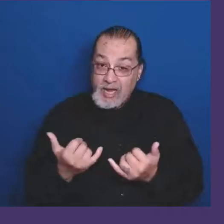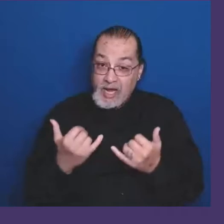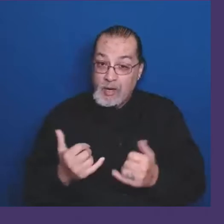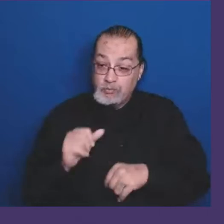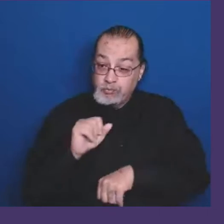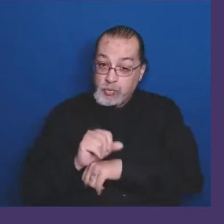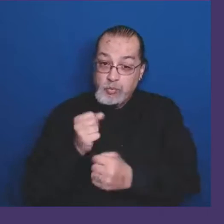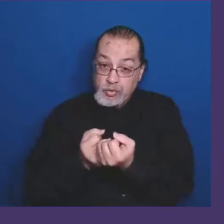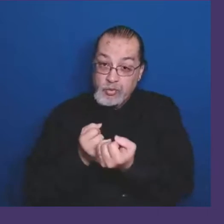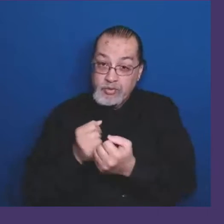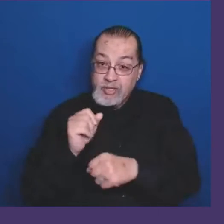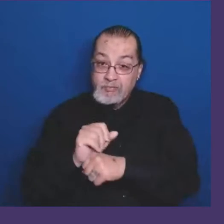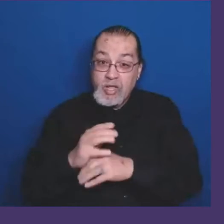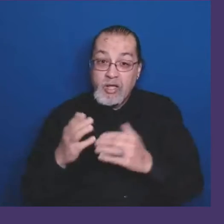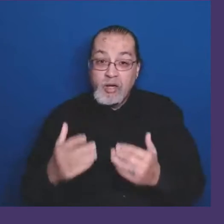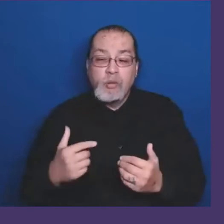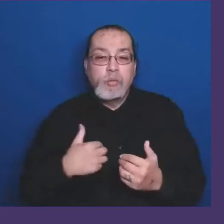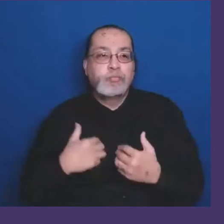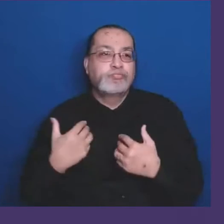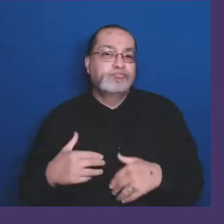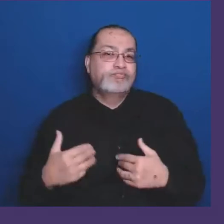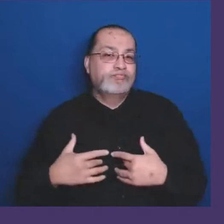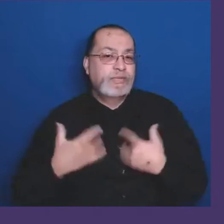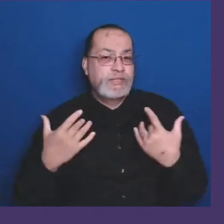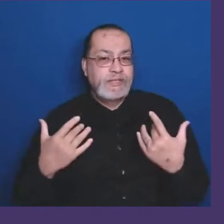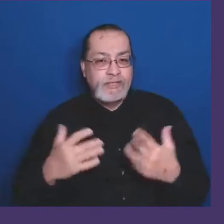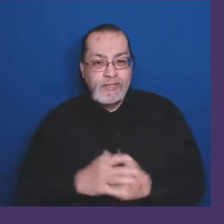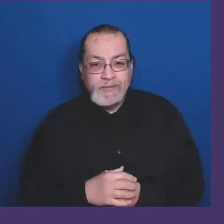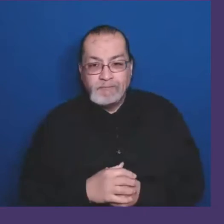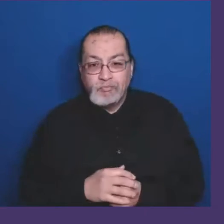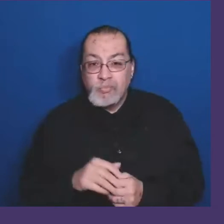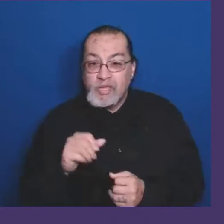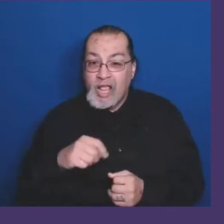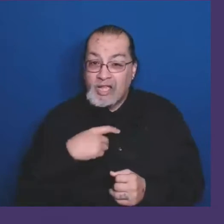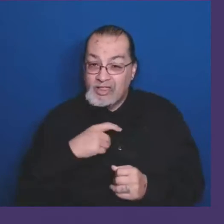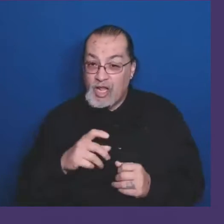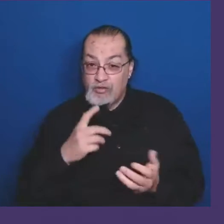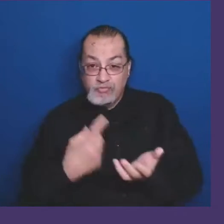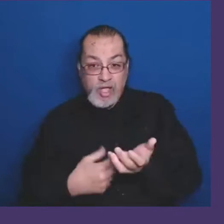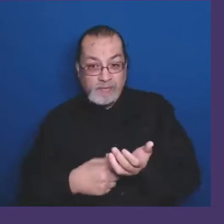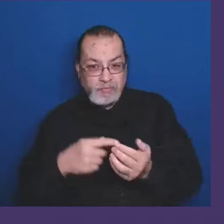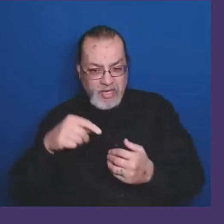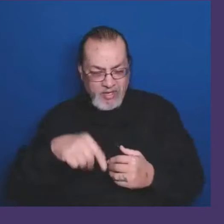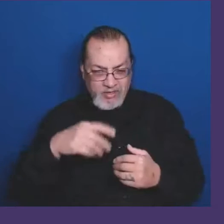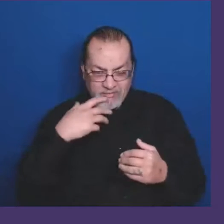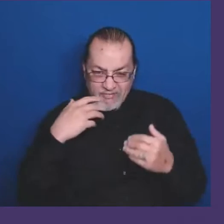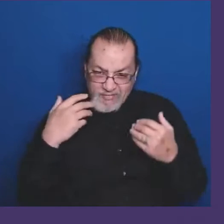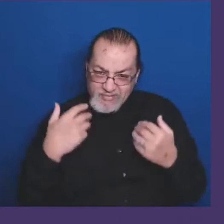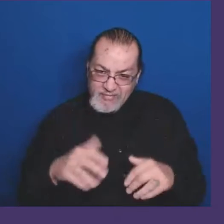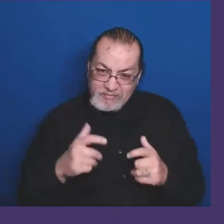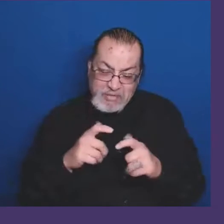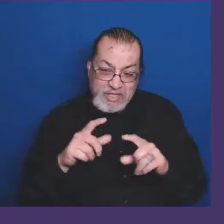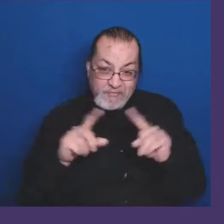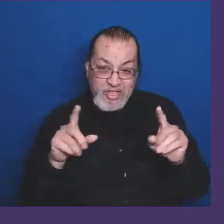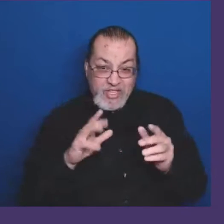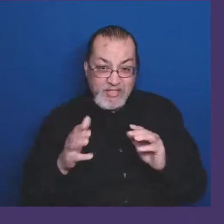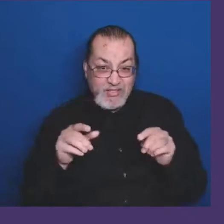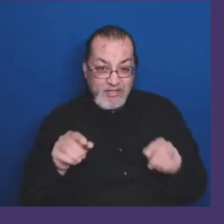$36 per hour versus $12 per month. Ilene Arenberg: I wasn't happy with the $12 per month,